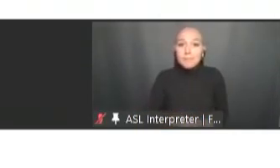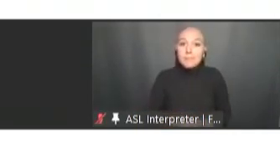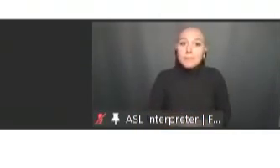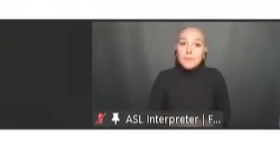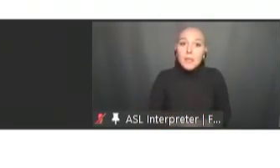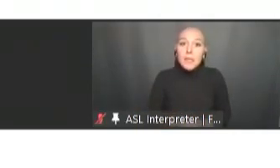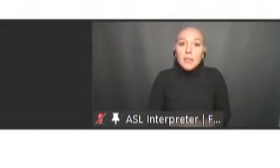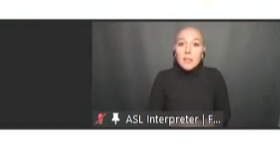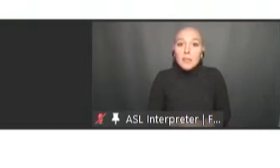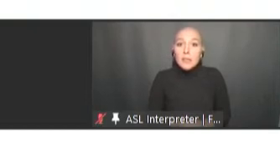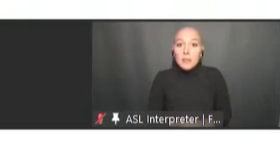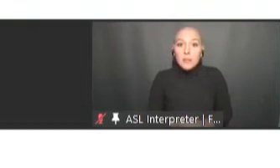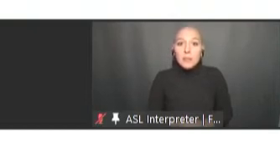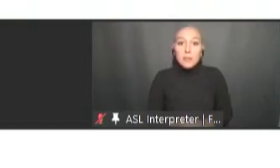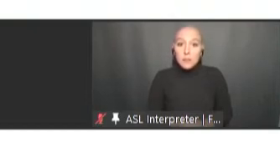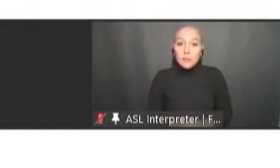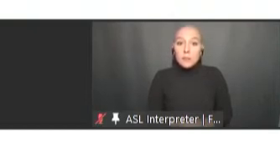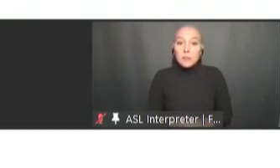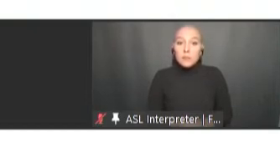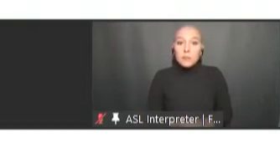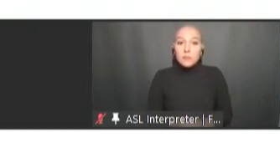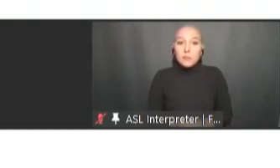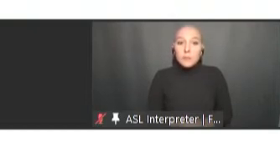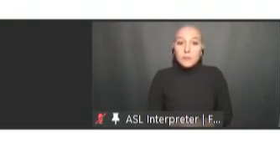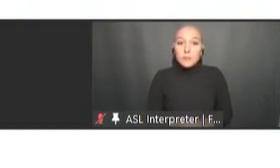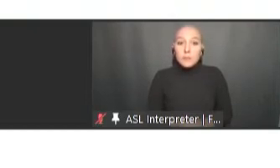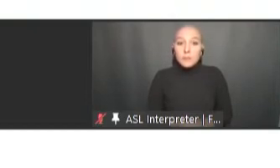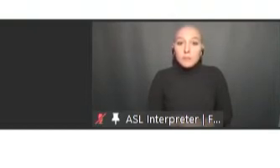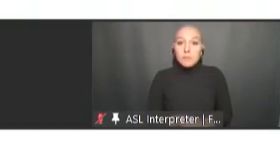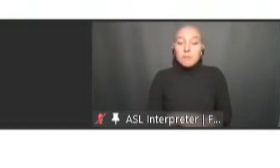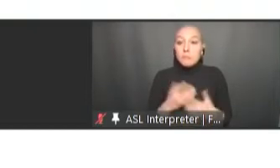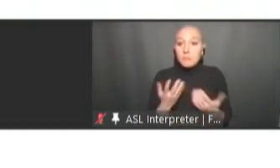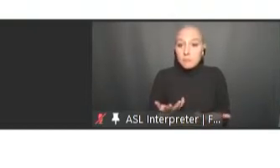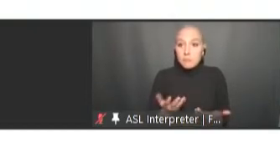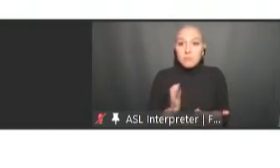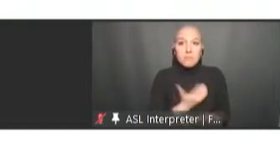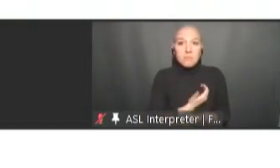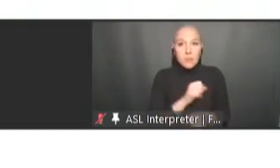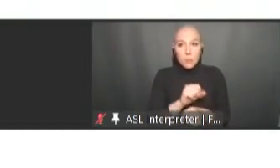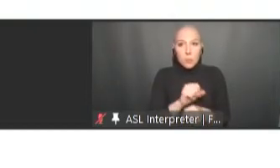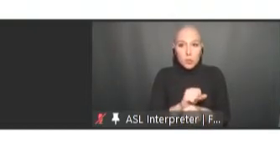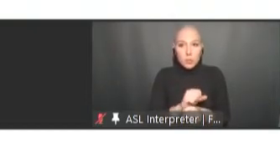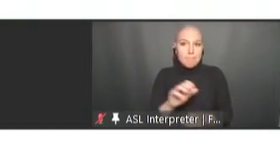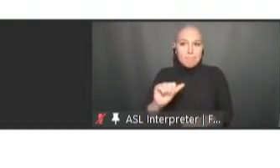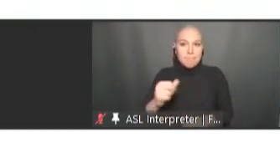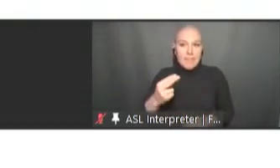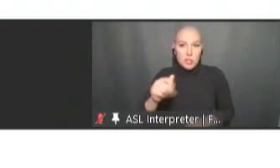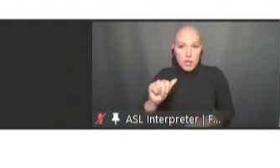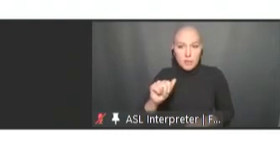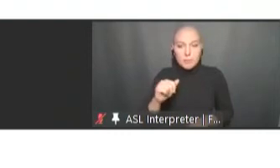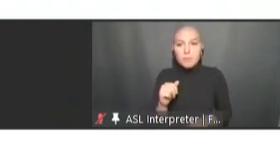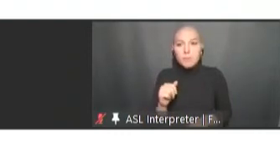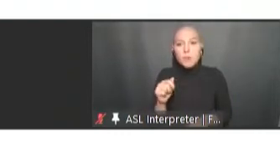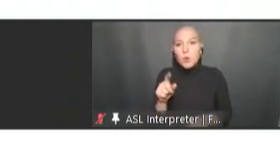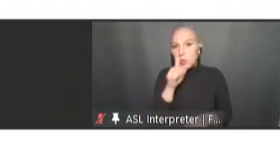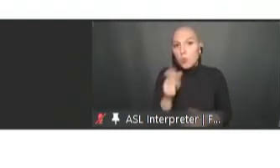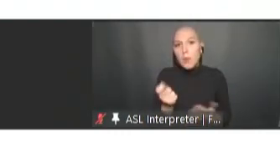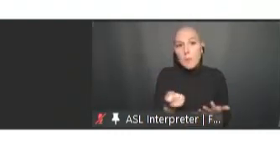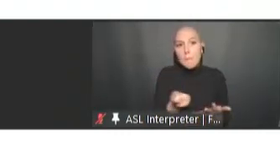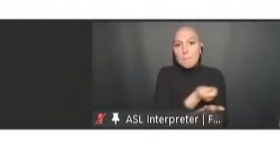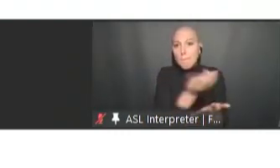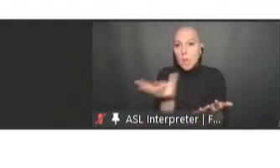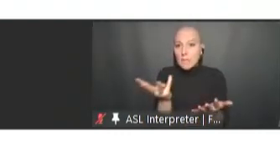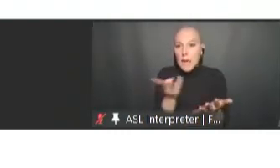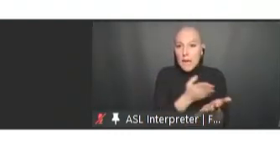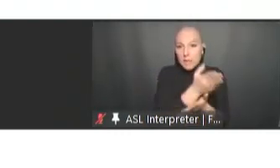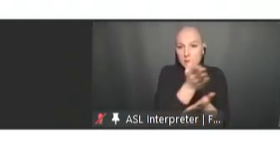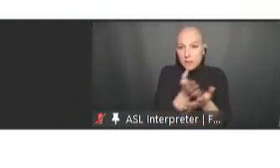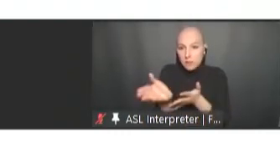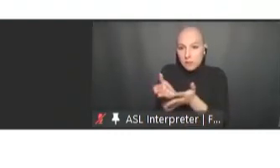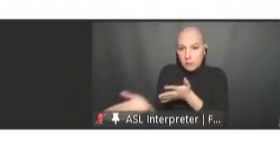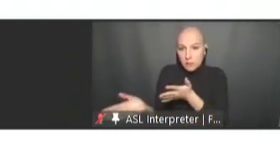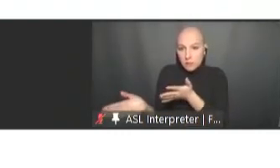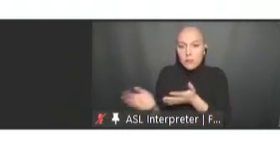So, our work has been multi-channel, and I'm going to try to describe some of that with you today.